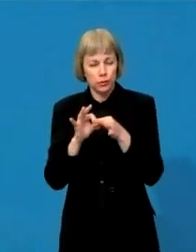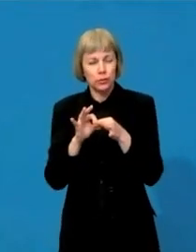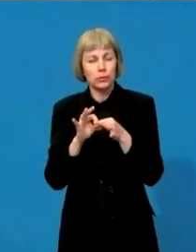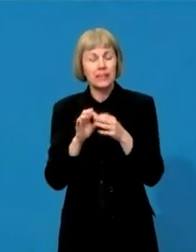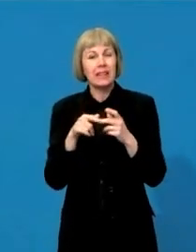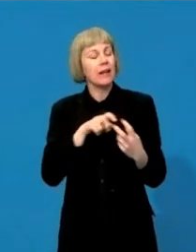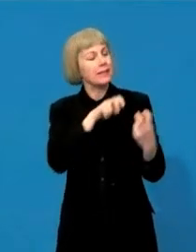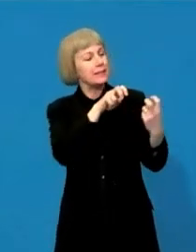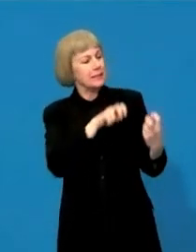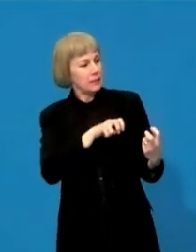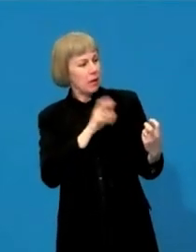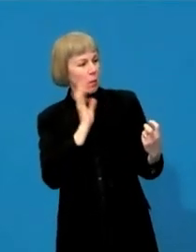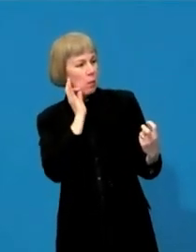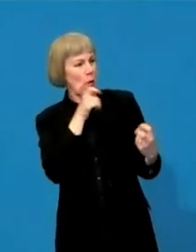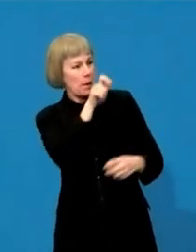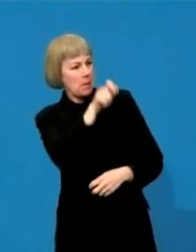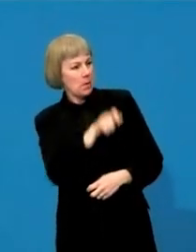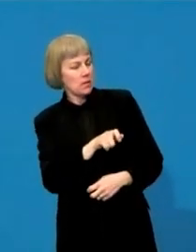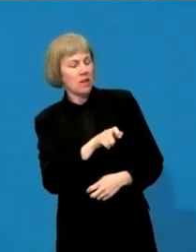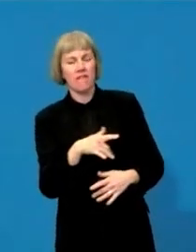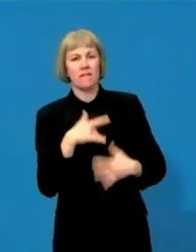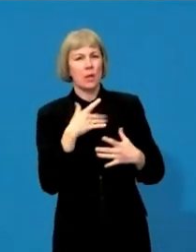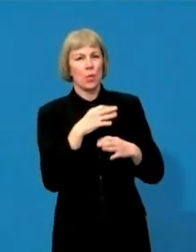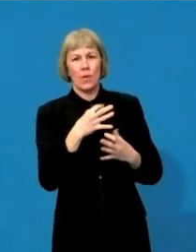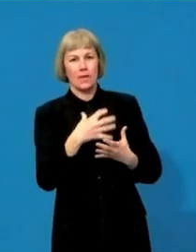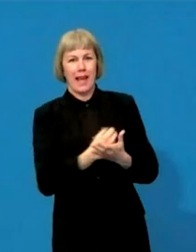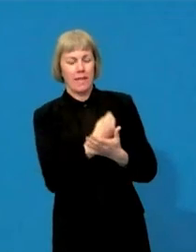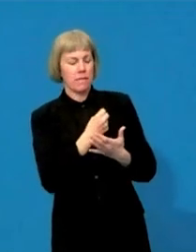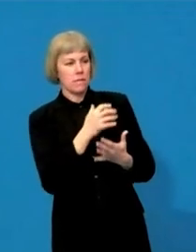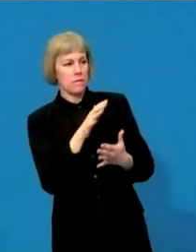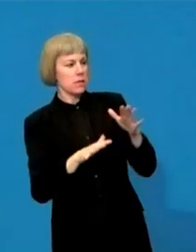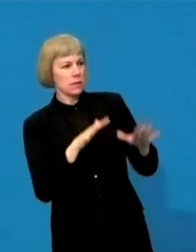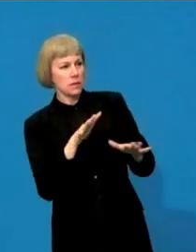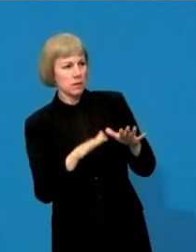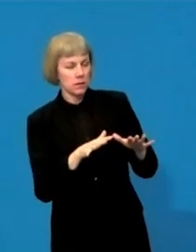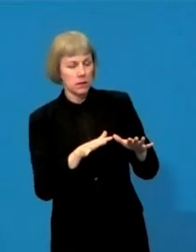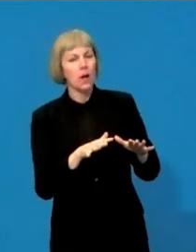feel threatened. You know, you have to kind of - that's why a lot of people just say,